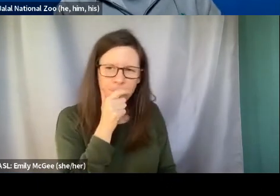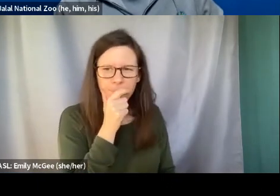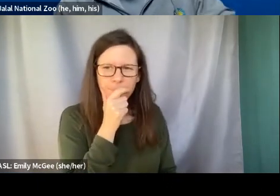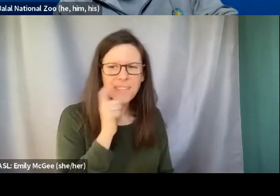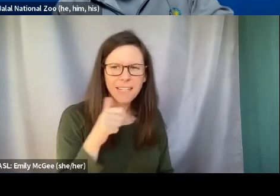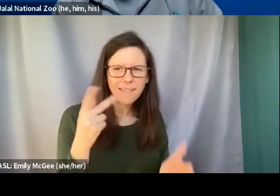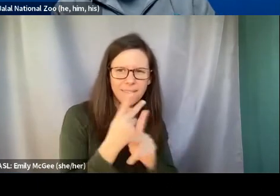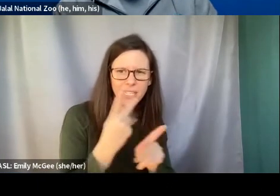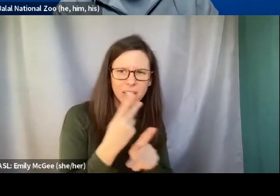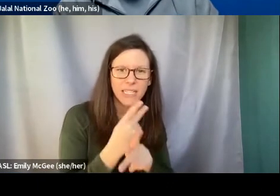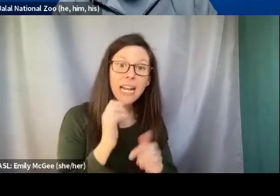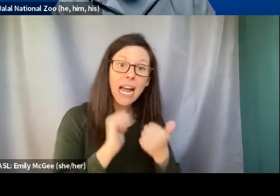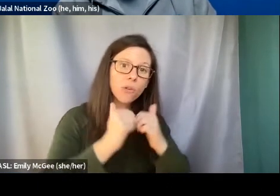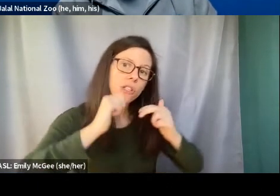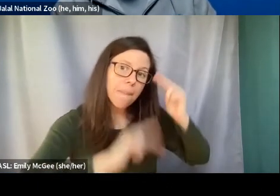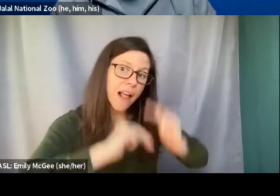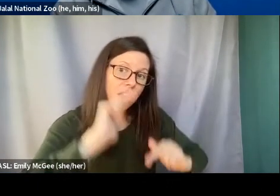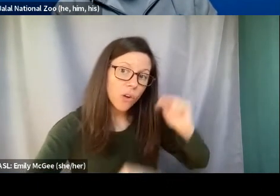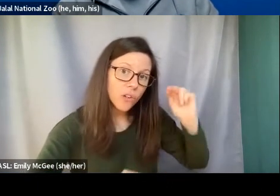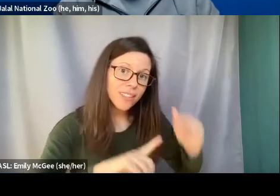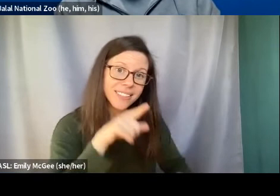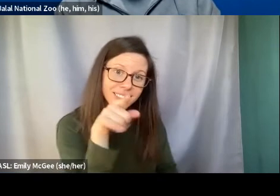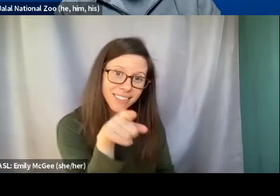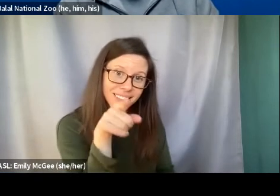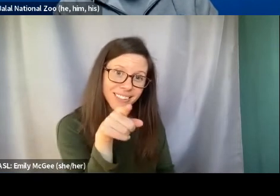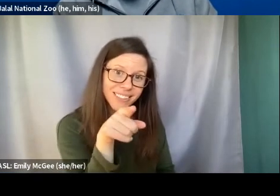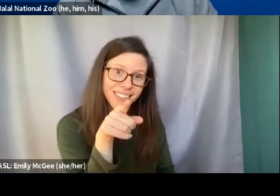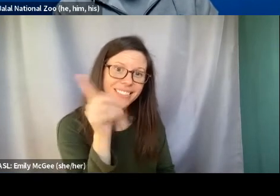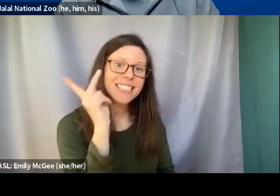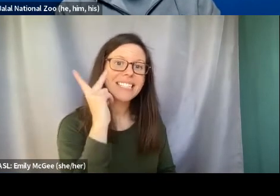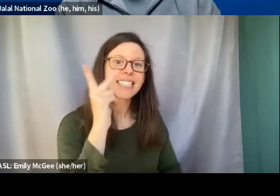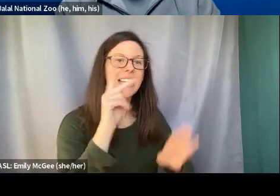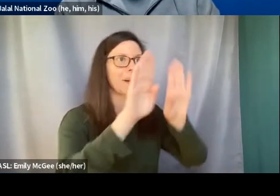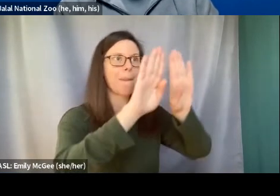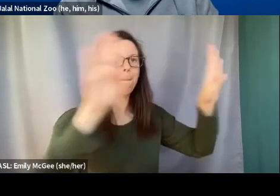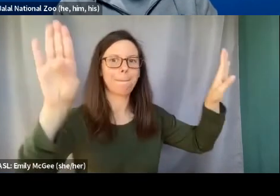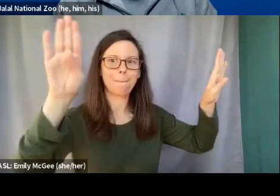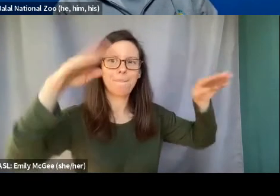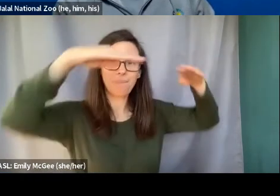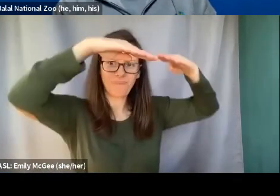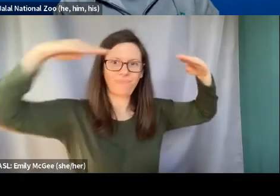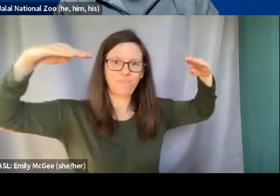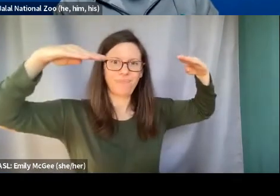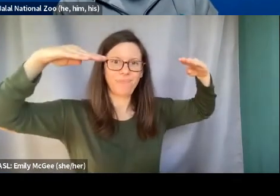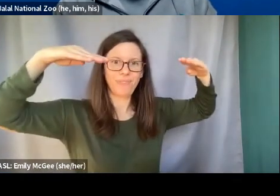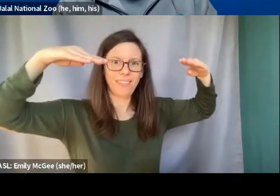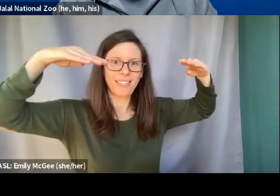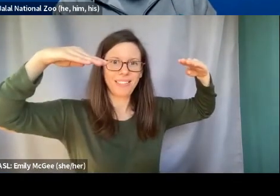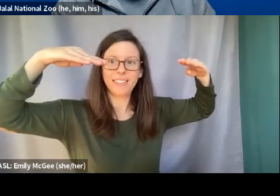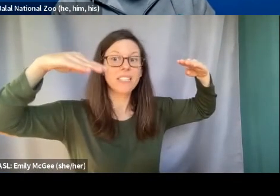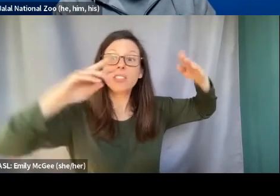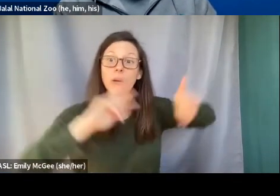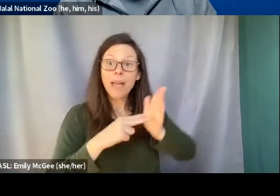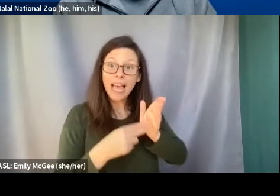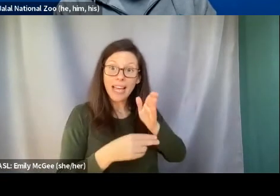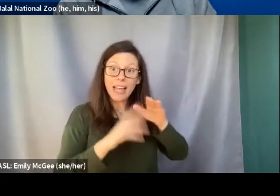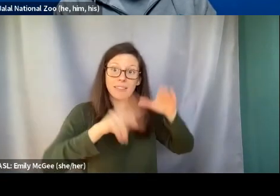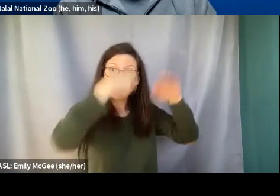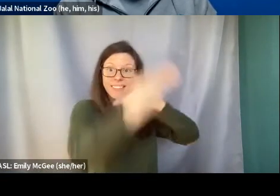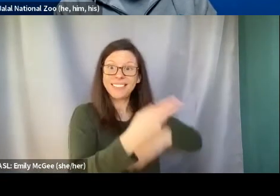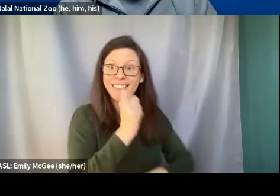over here at this foot view window uh so Catalina does not escape. >>Shellie: That is quite an unusual